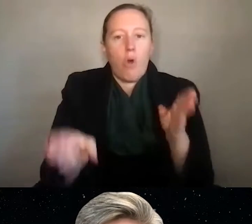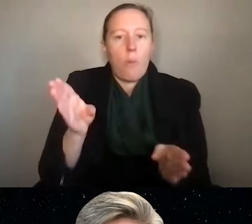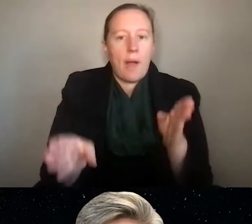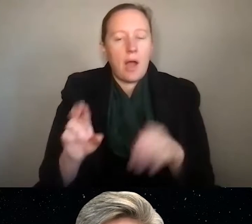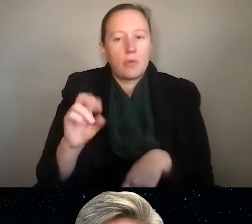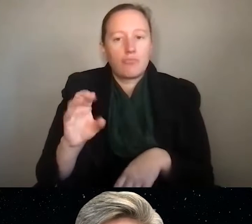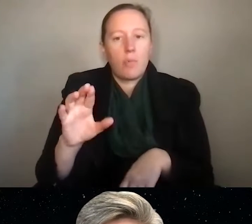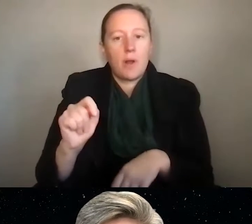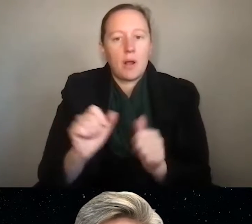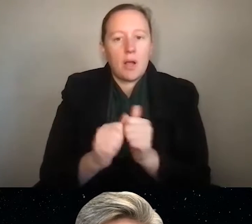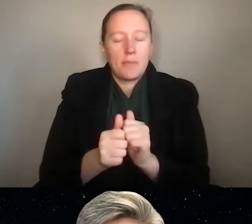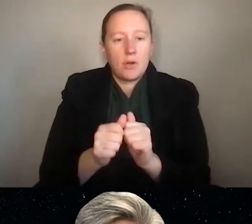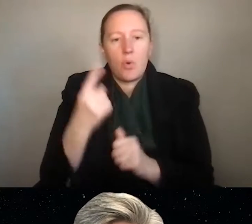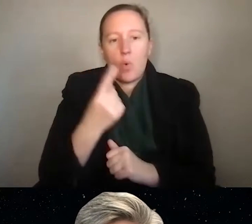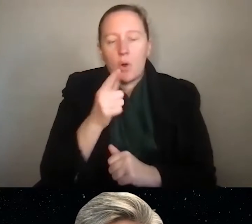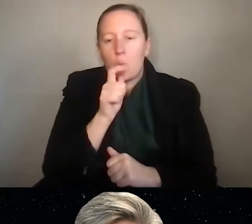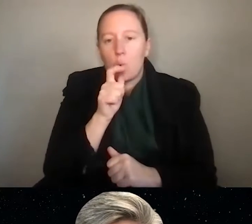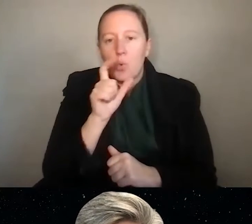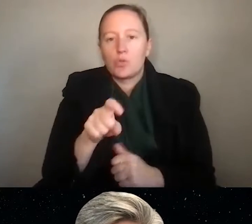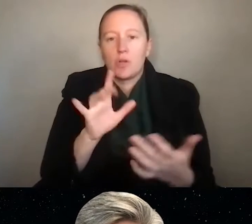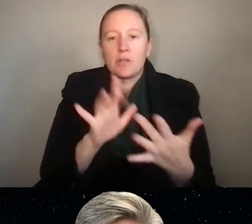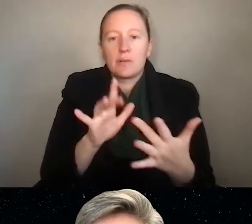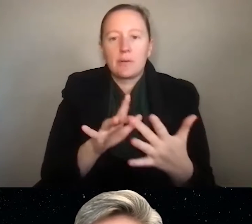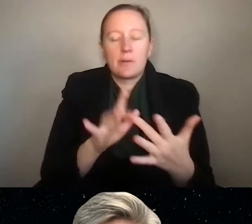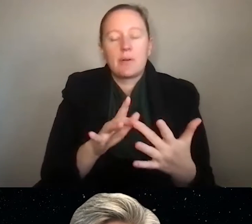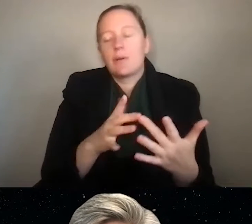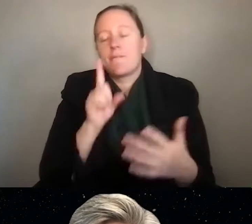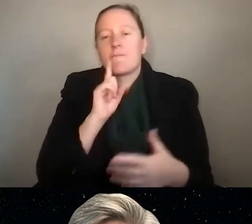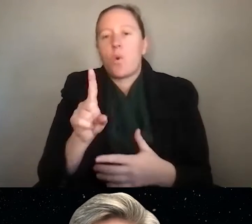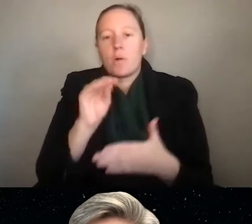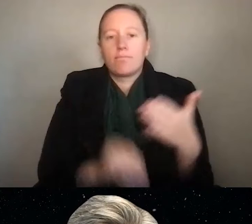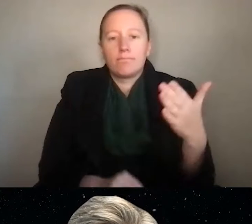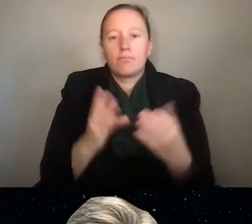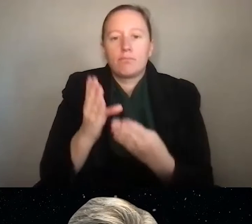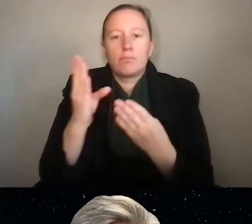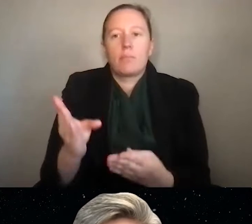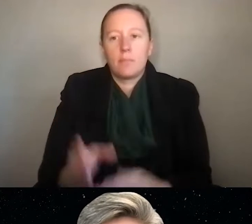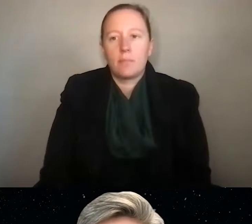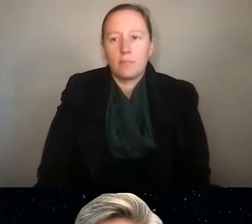and they're wondering whom should they speak with to craft a proposal.